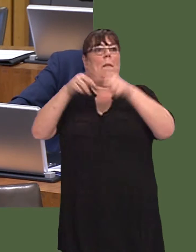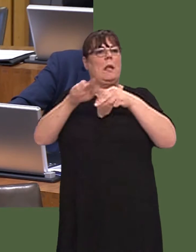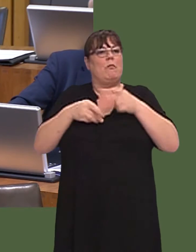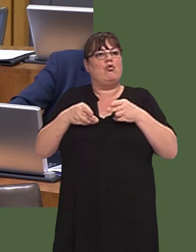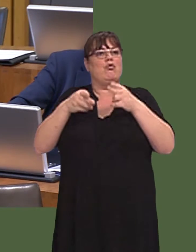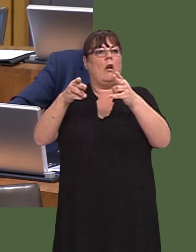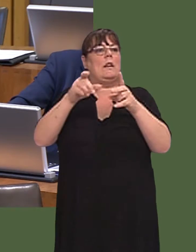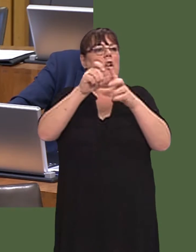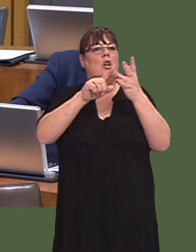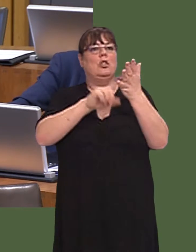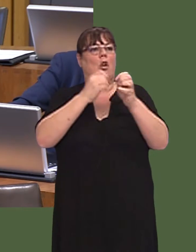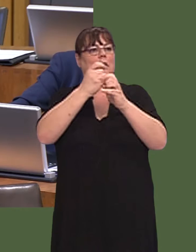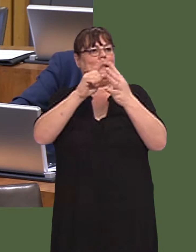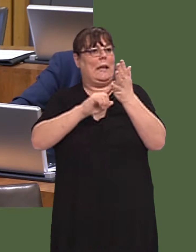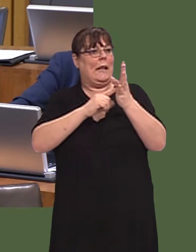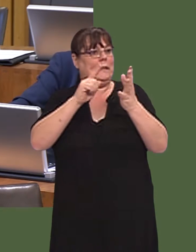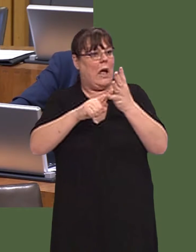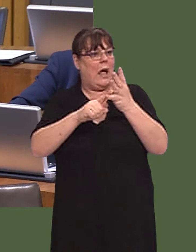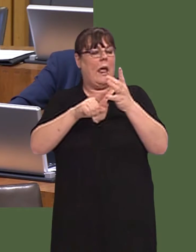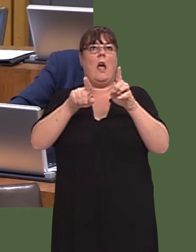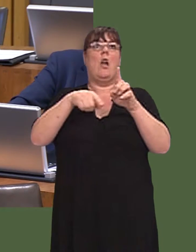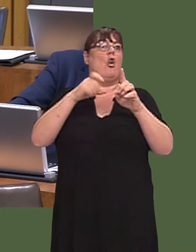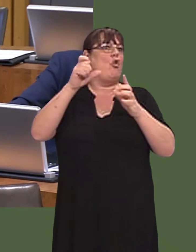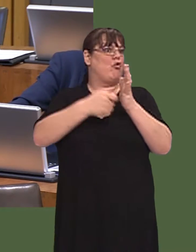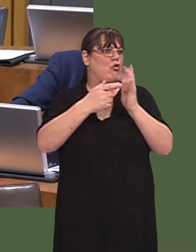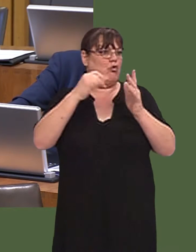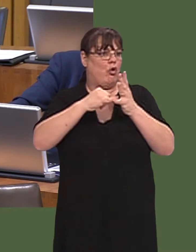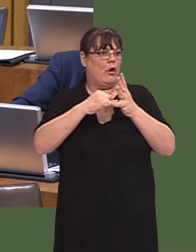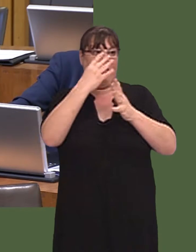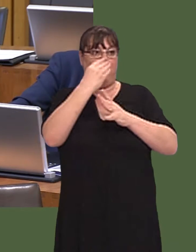Weíve seen it recently in Dolgellau, for example; and, over the years, Cross Foxes;